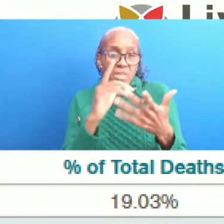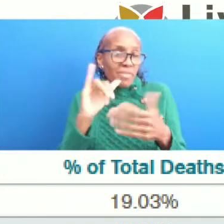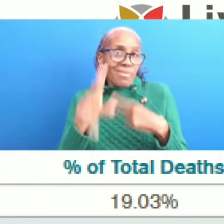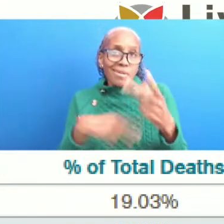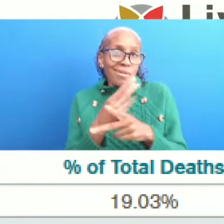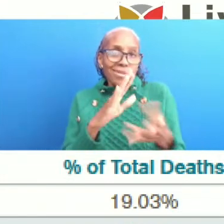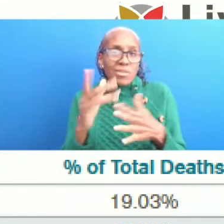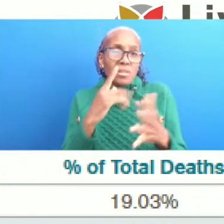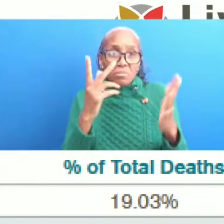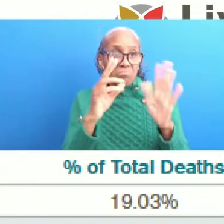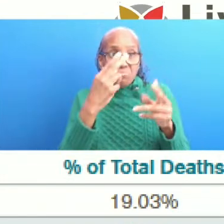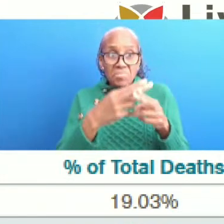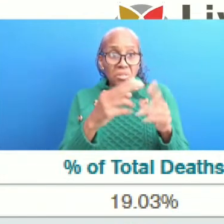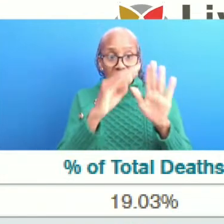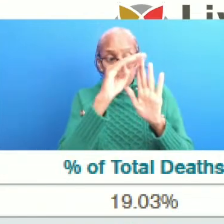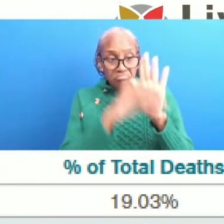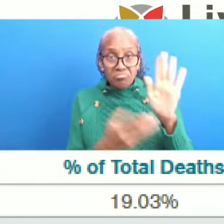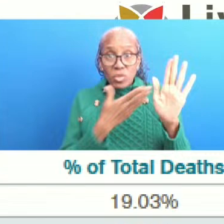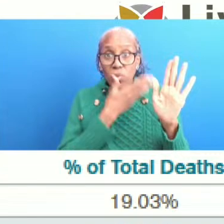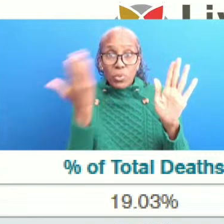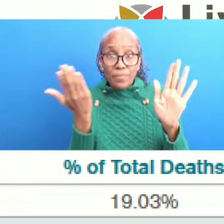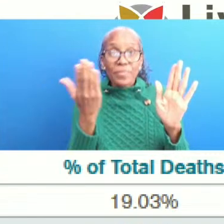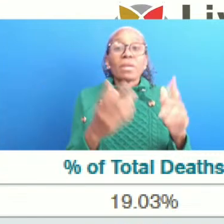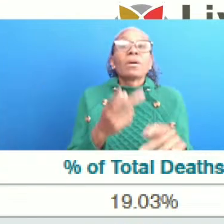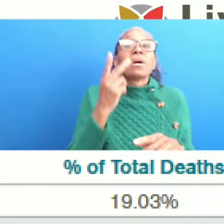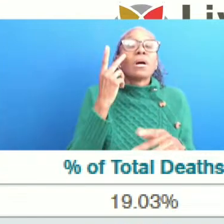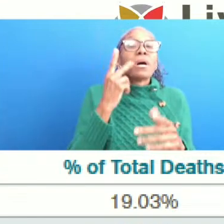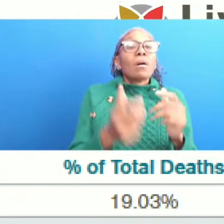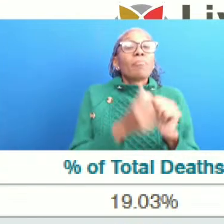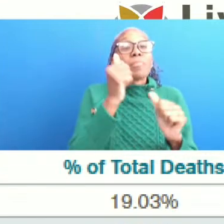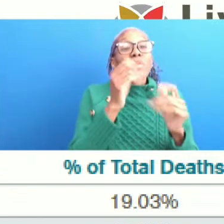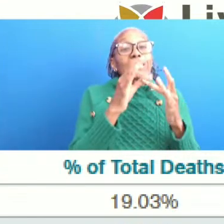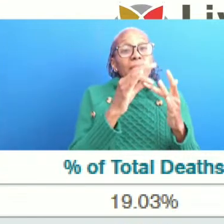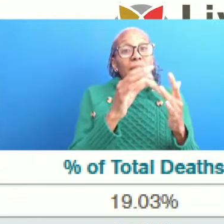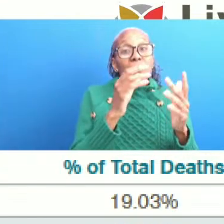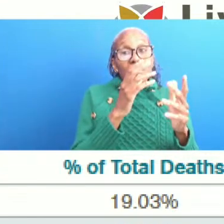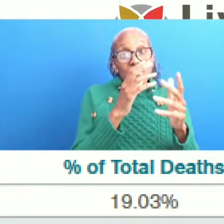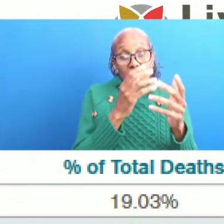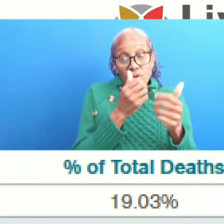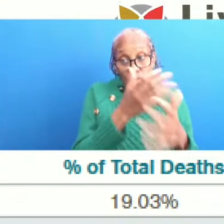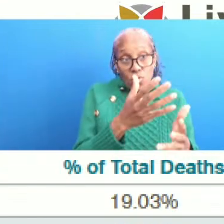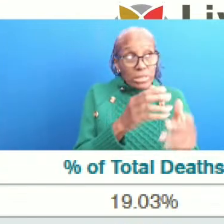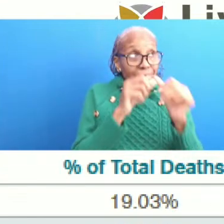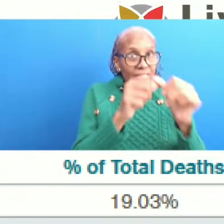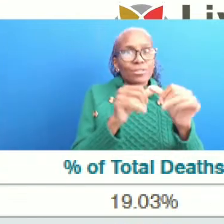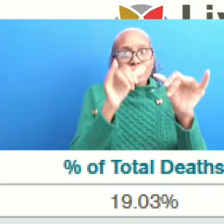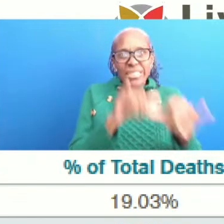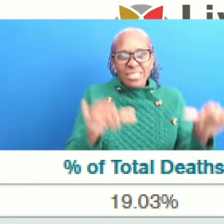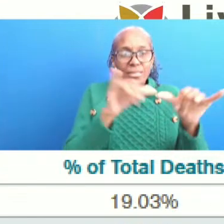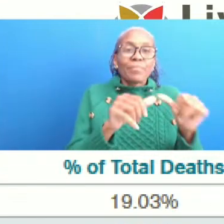CAUSE OF DEATH. BUT OF COURSE NOW IT'S NOT CAUSING THAT KIND OF MORTALITY. SO YOU DON'T SEE IT HERE AND